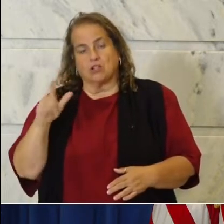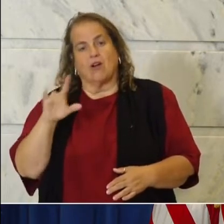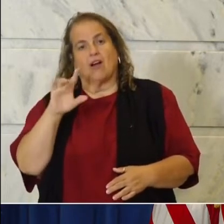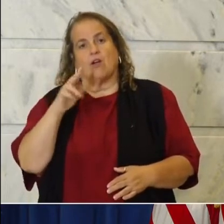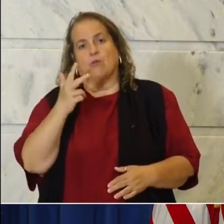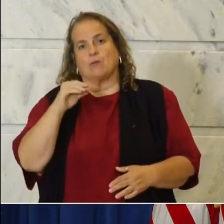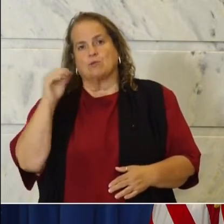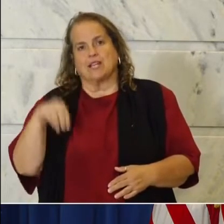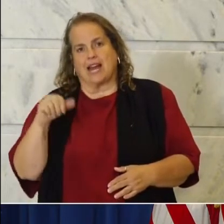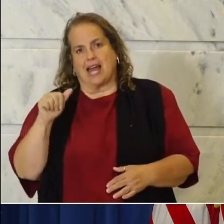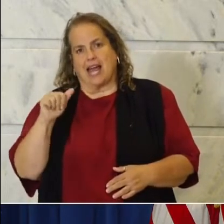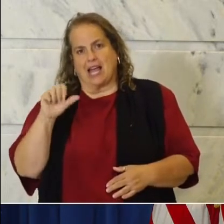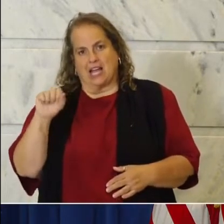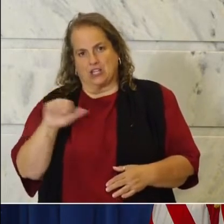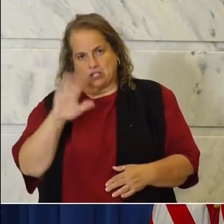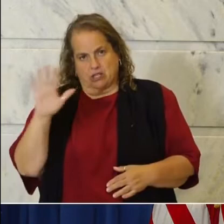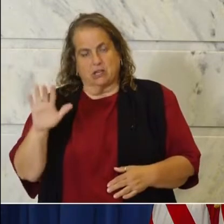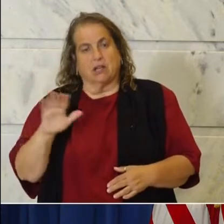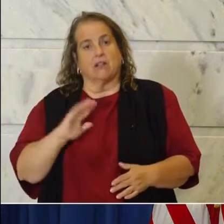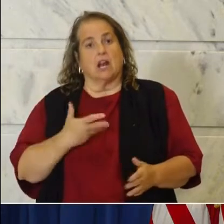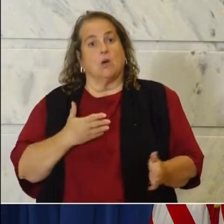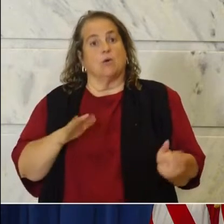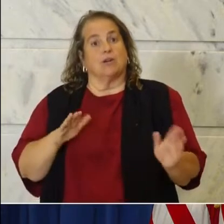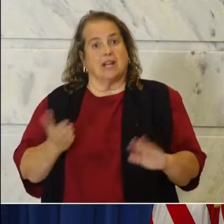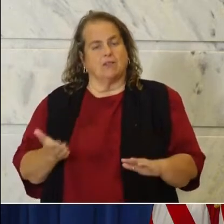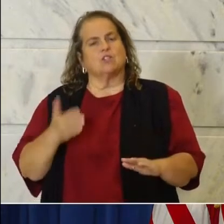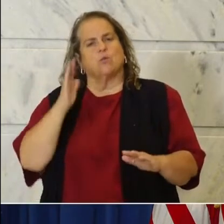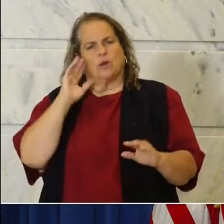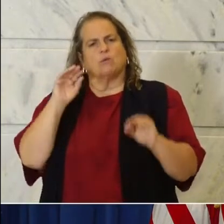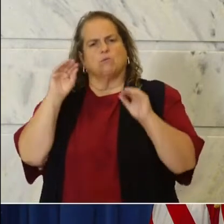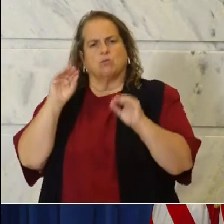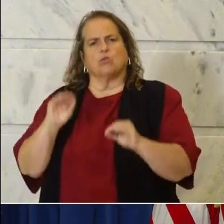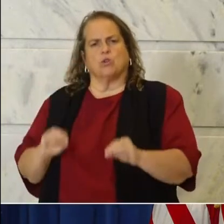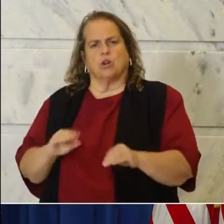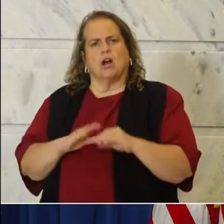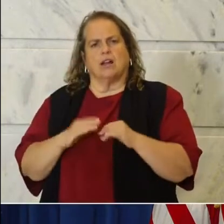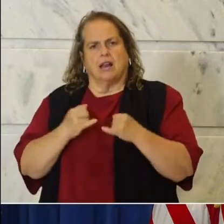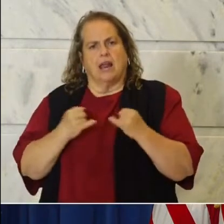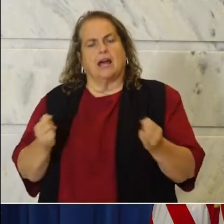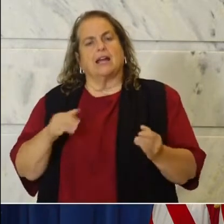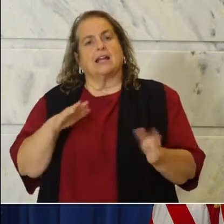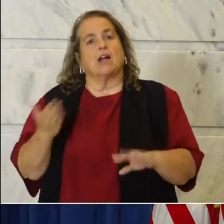then when we go to our deaths and we'll post all this online, the death rate on